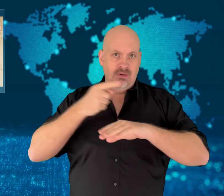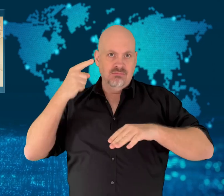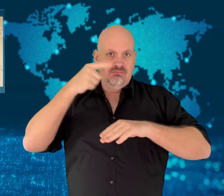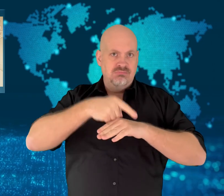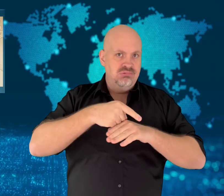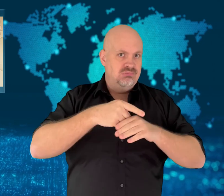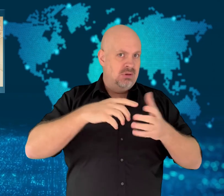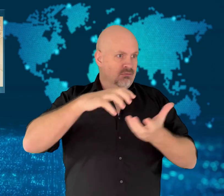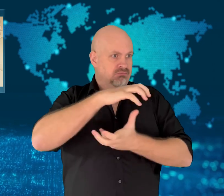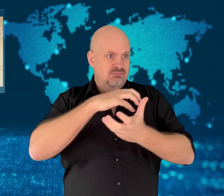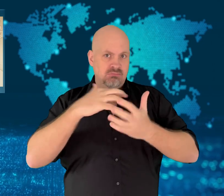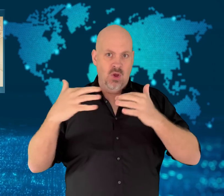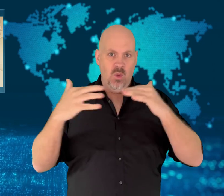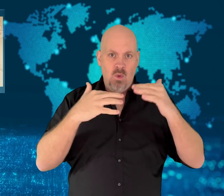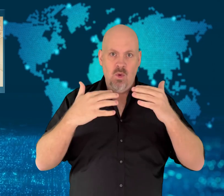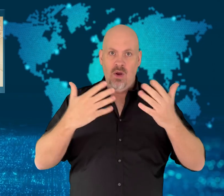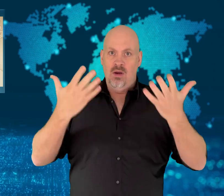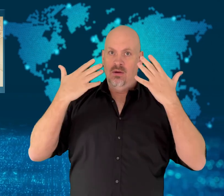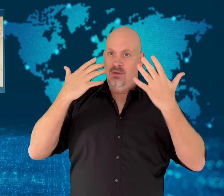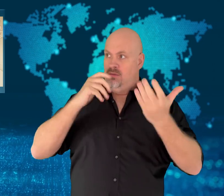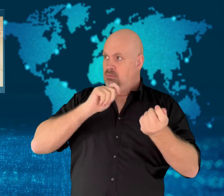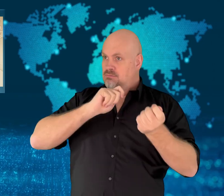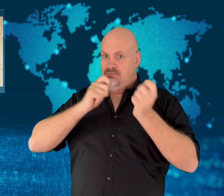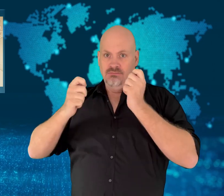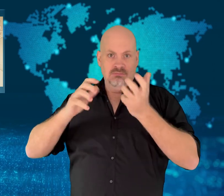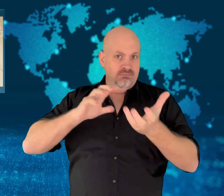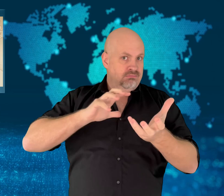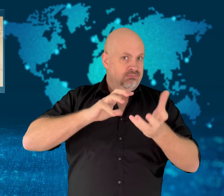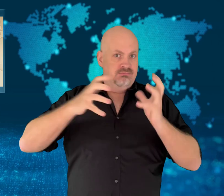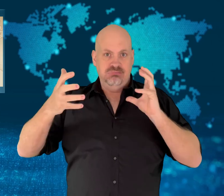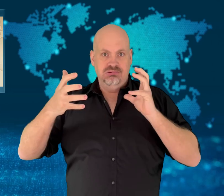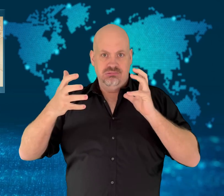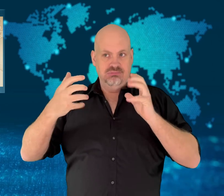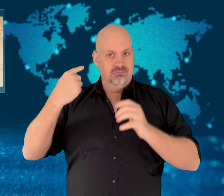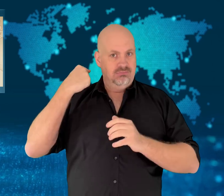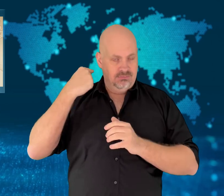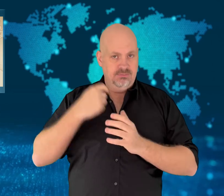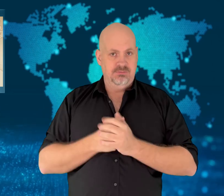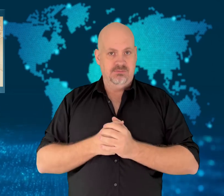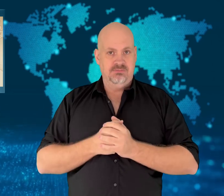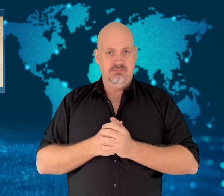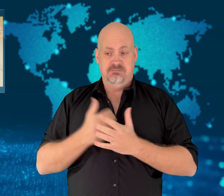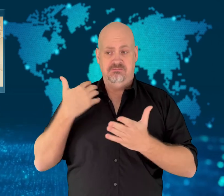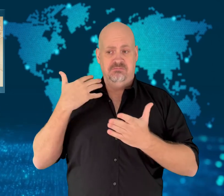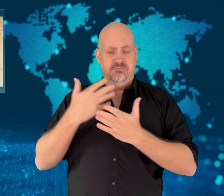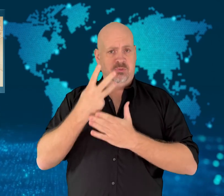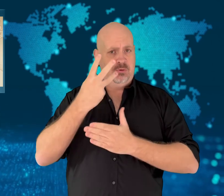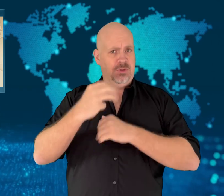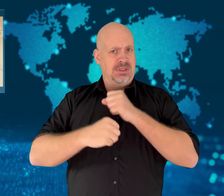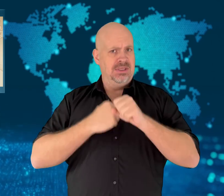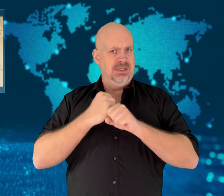At that point the world faced two real dangers - nuclear war and climate change.